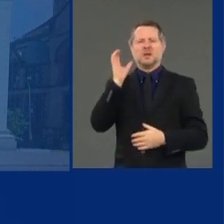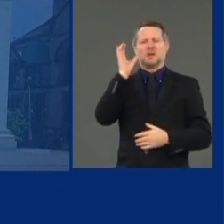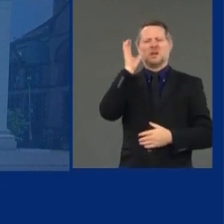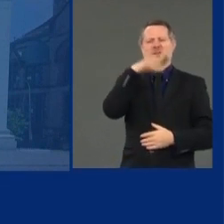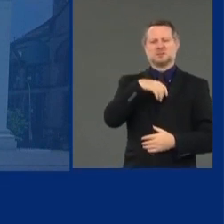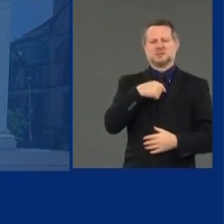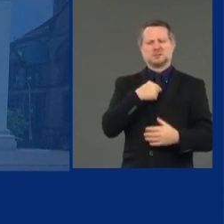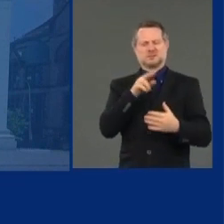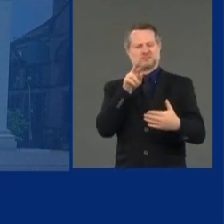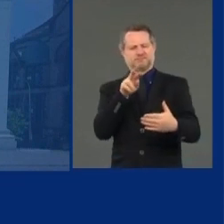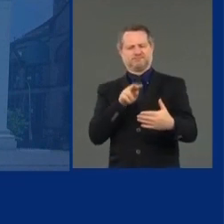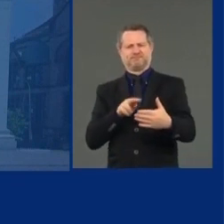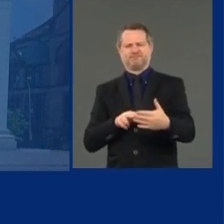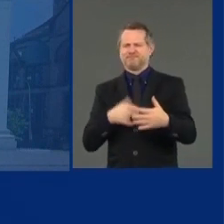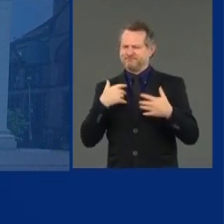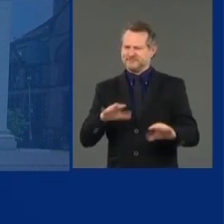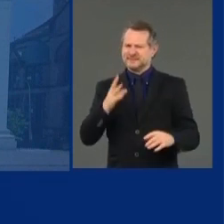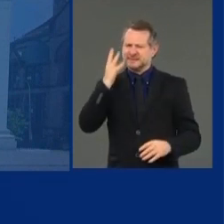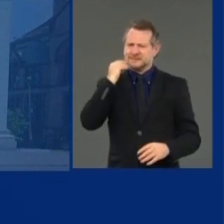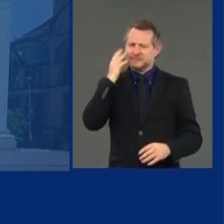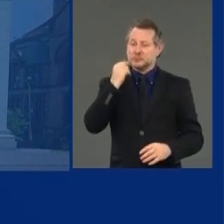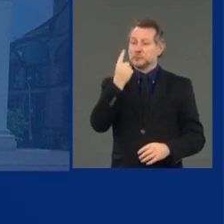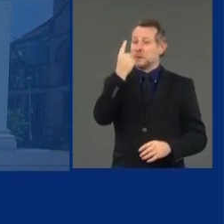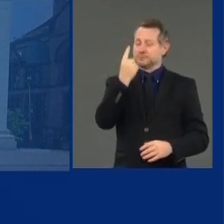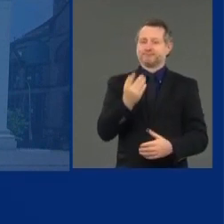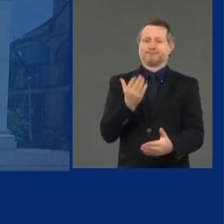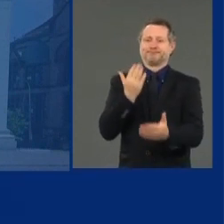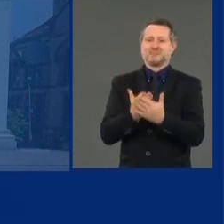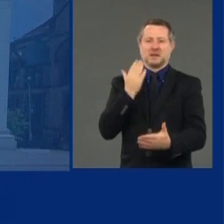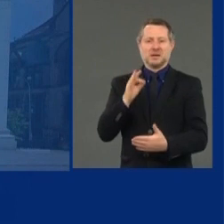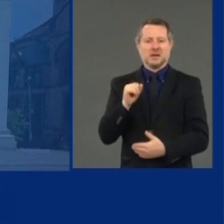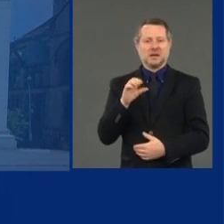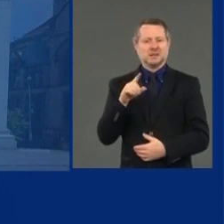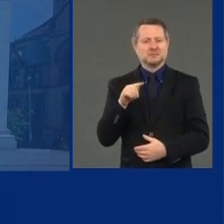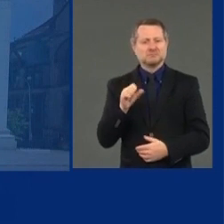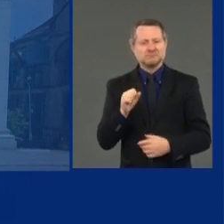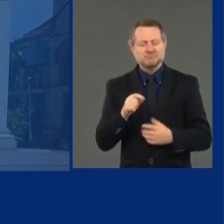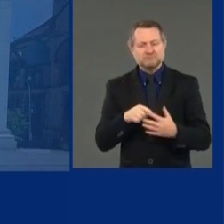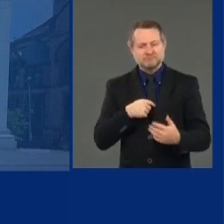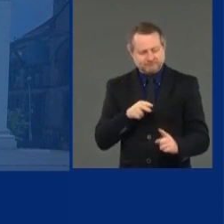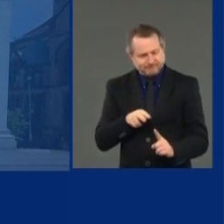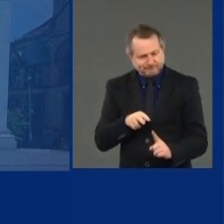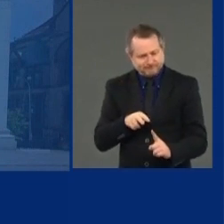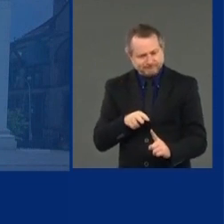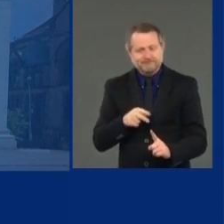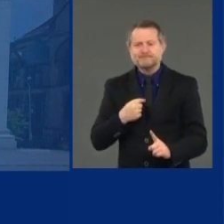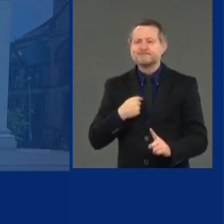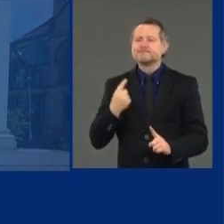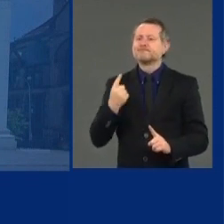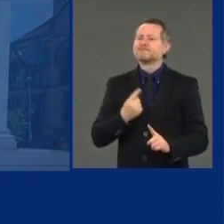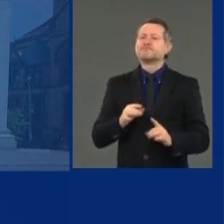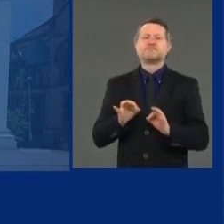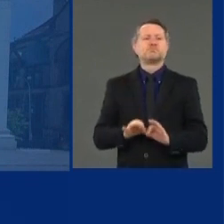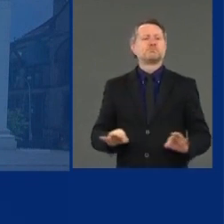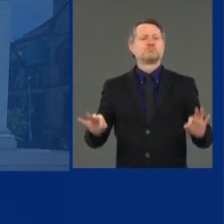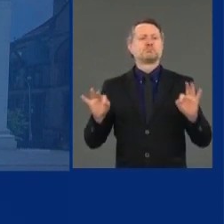DISTANCING, ET CETERA? OF ALL THE BIZARRE THINGS WE'VE